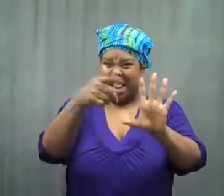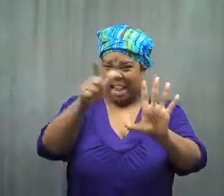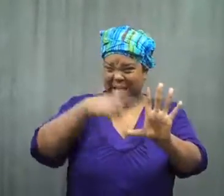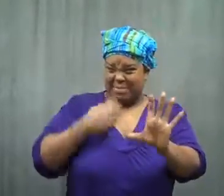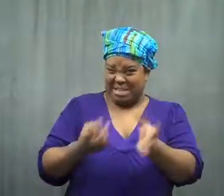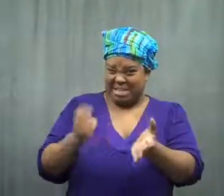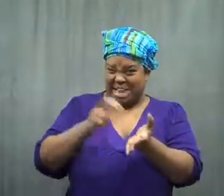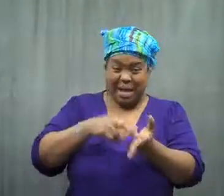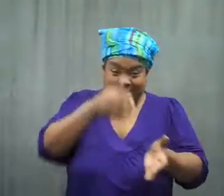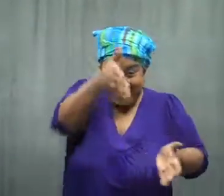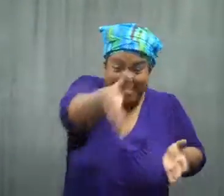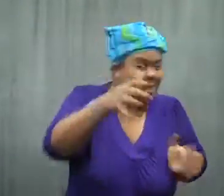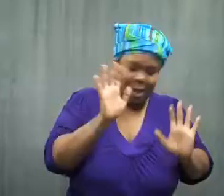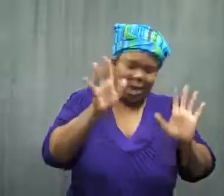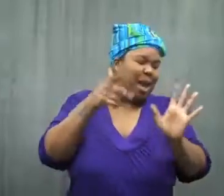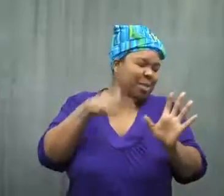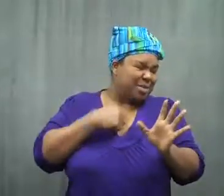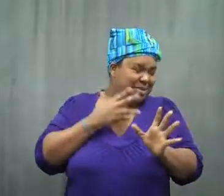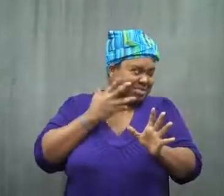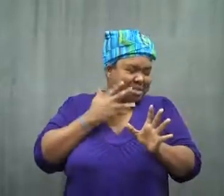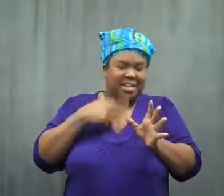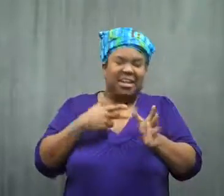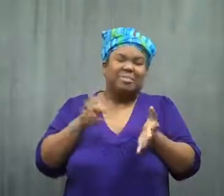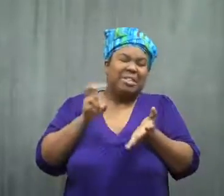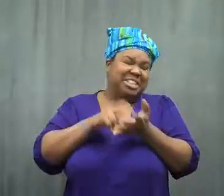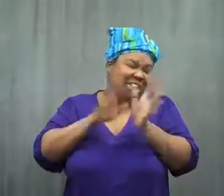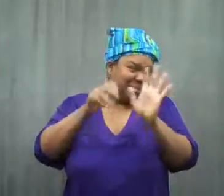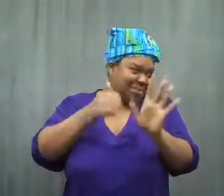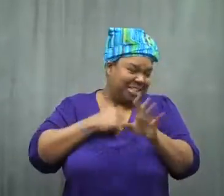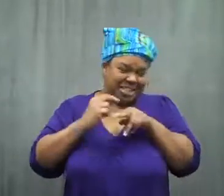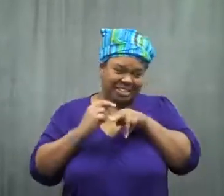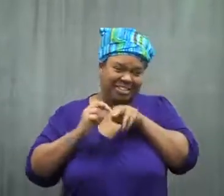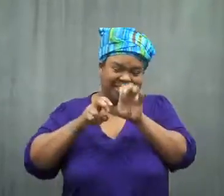I said, "Just let me get up." She held out her hand, but I was too embarrassed. I just wanted to get up by myself.